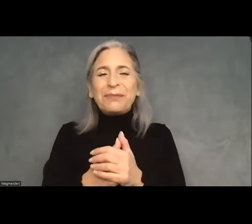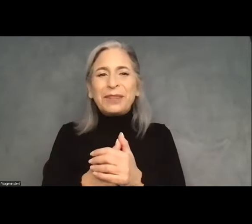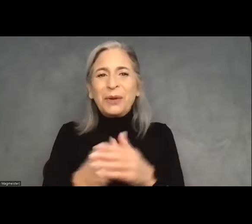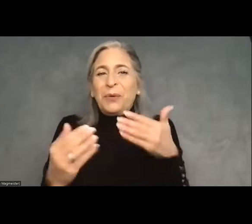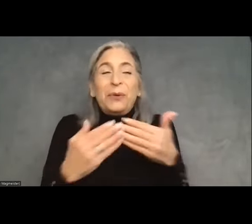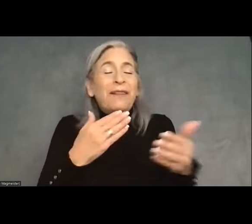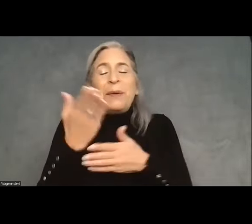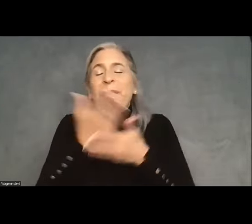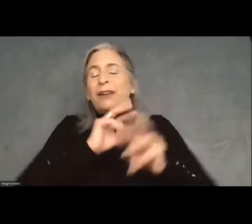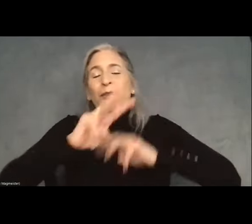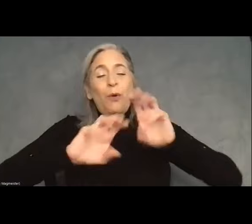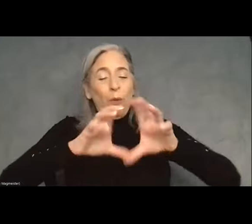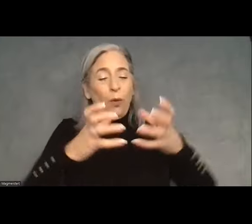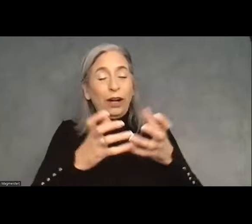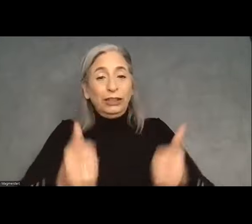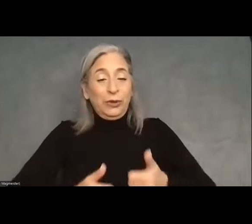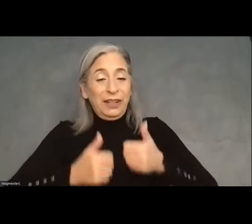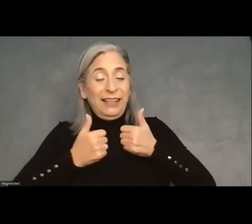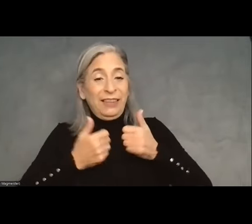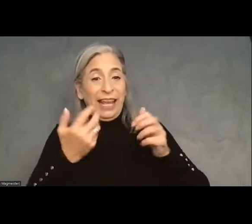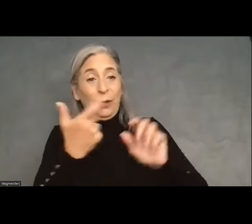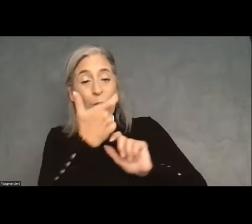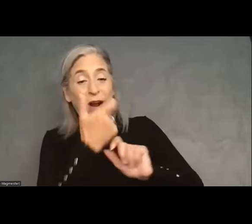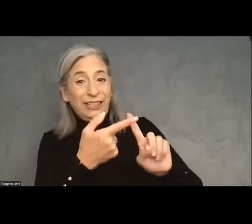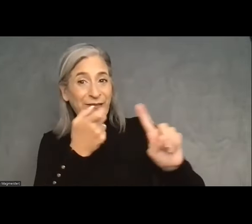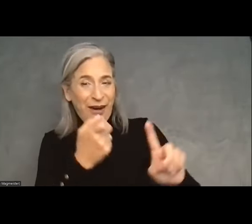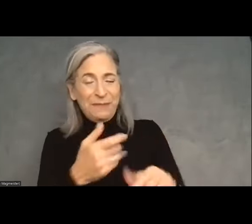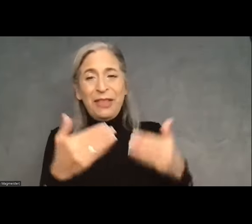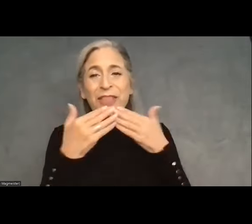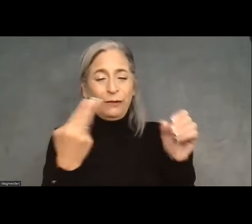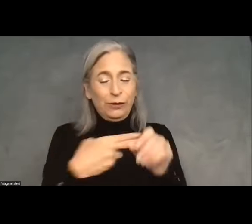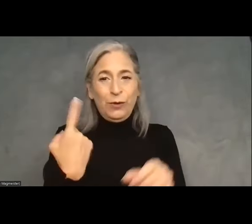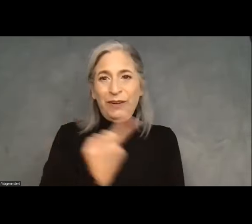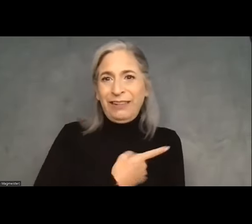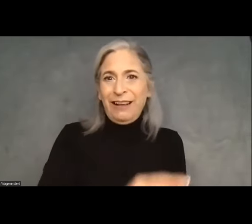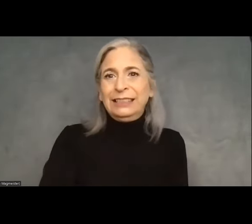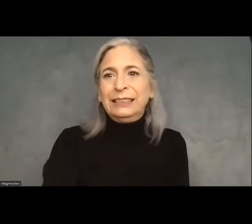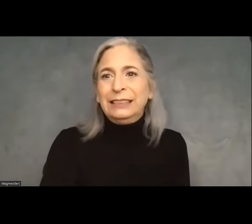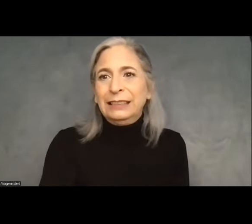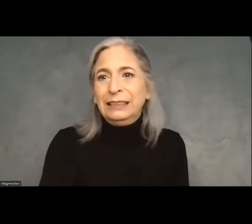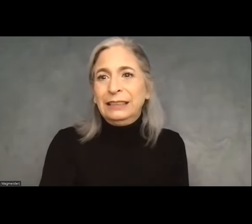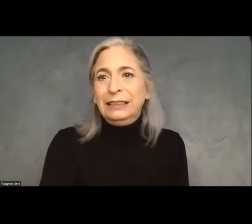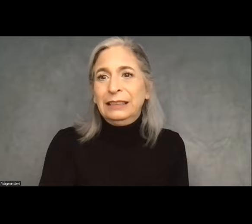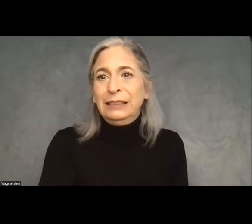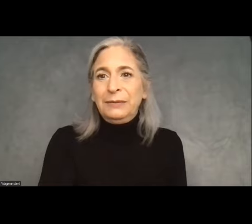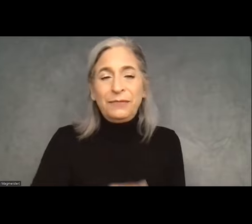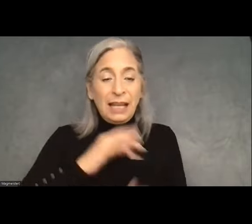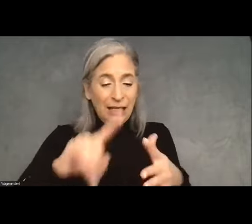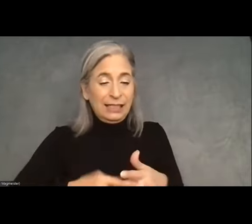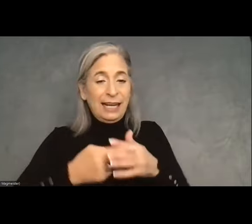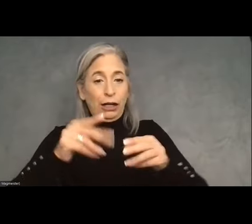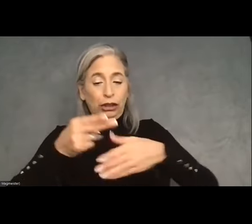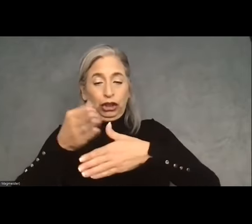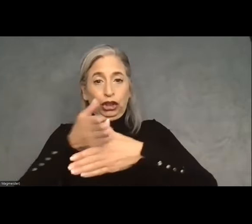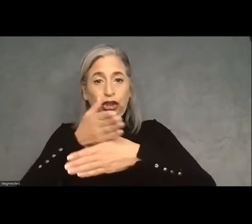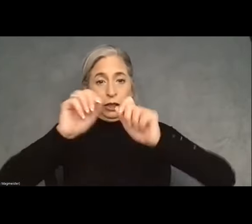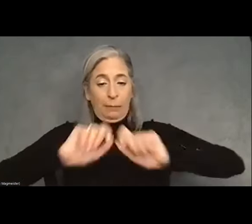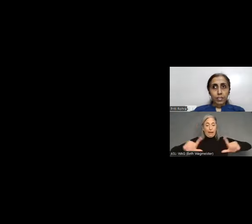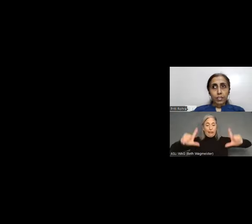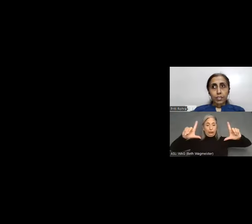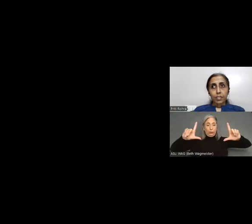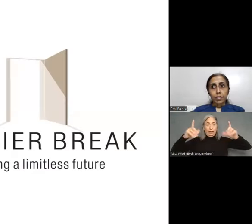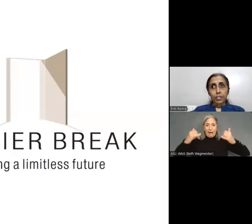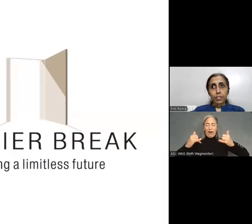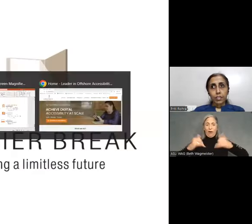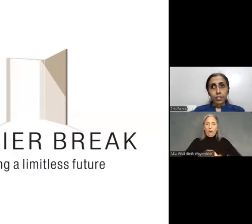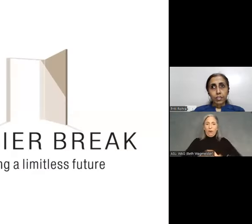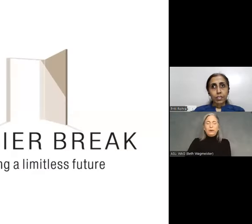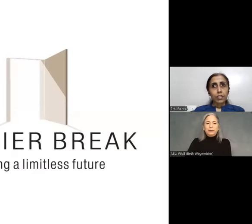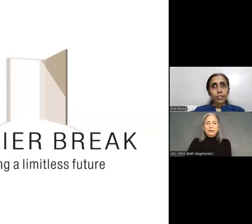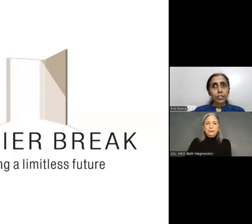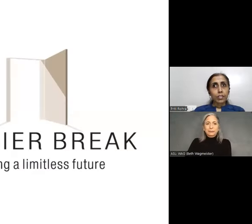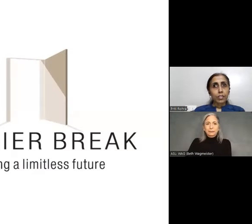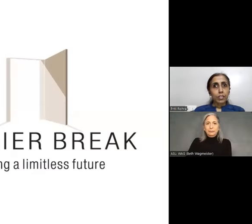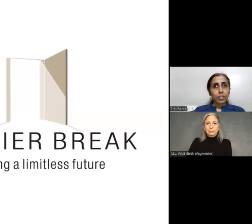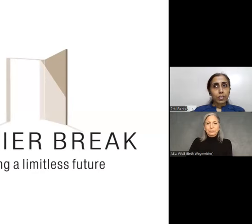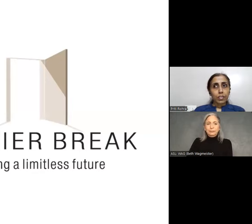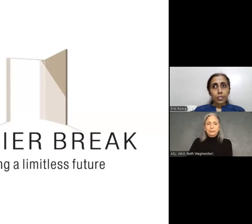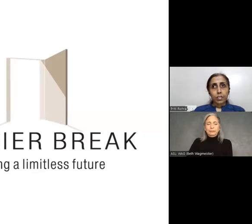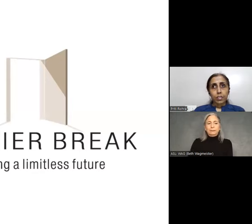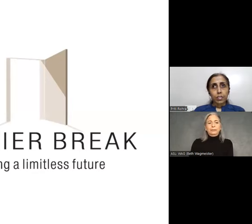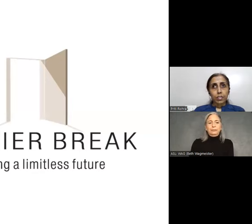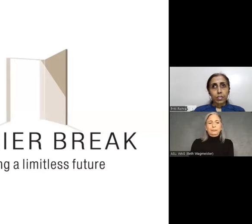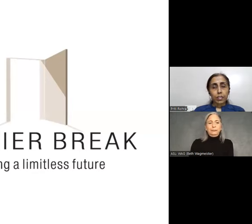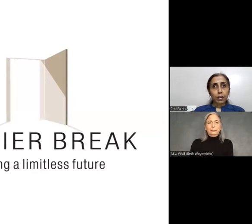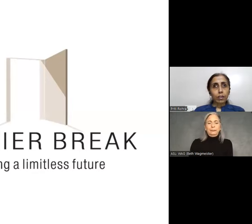of the world you have tuned in from. Thank you for joining us. I'll just start my screen sharing. Let